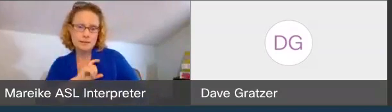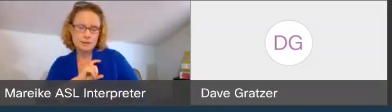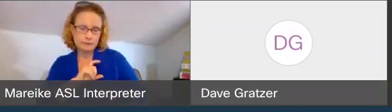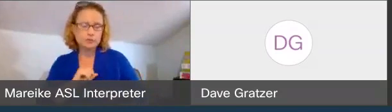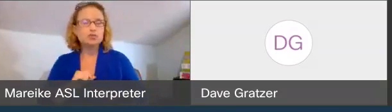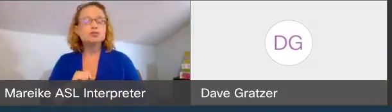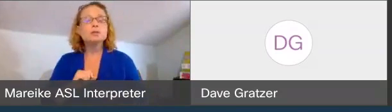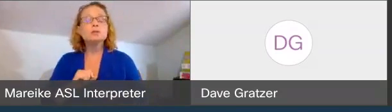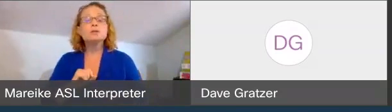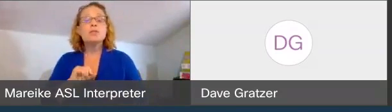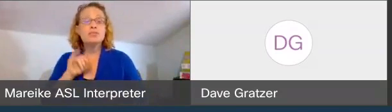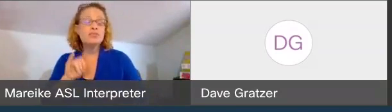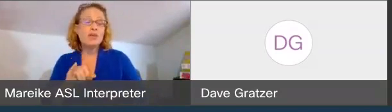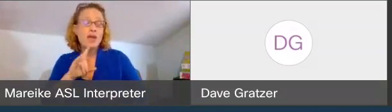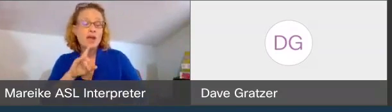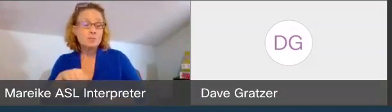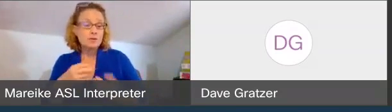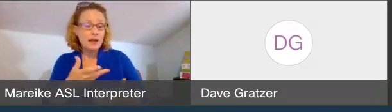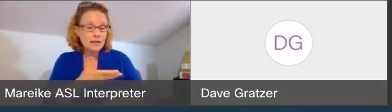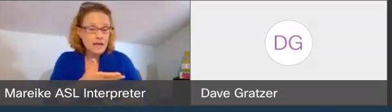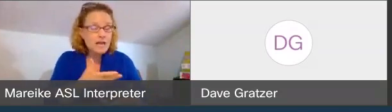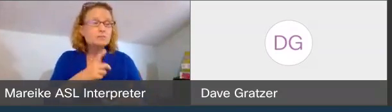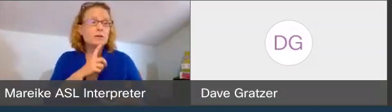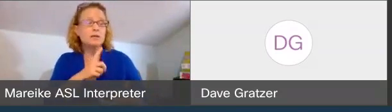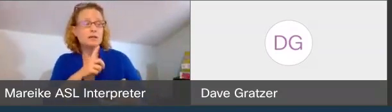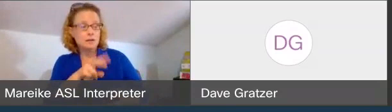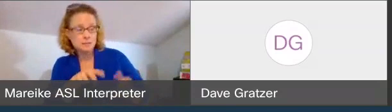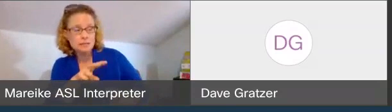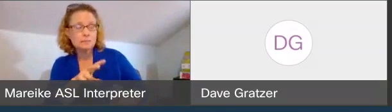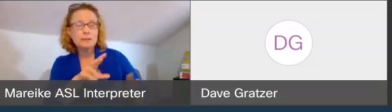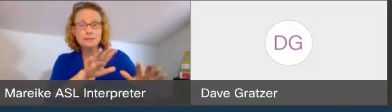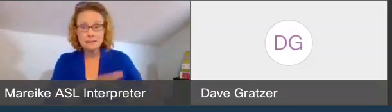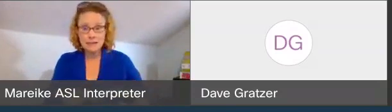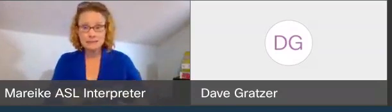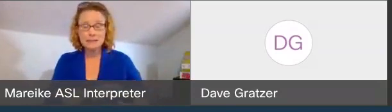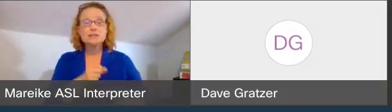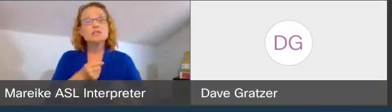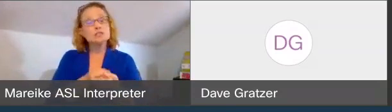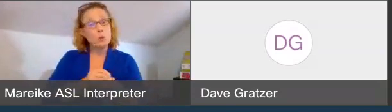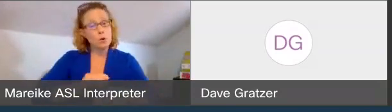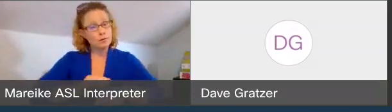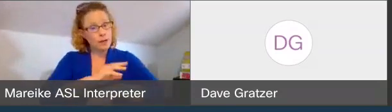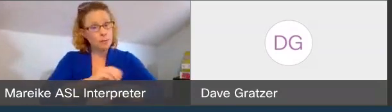provides engagement, assessment, deescalation, supportive counseling, and referrals to services.